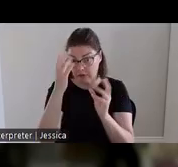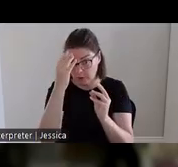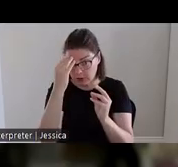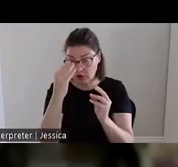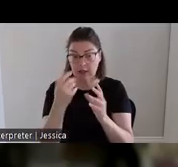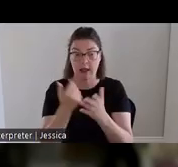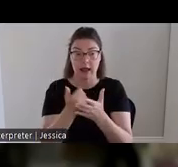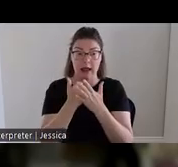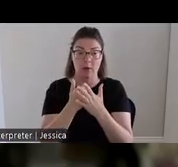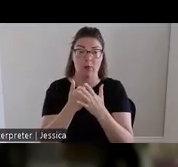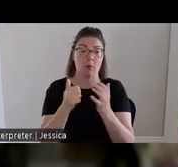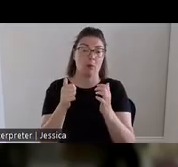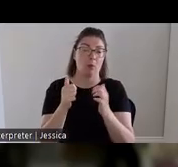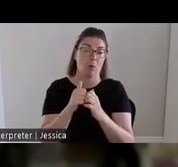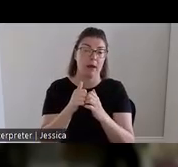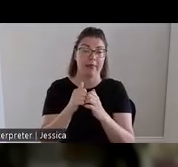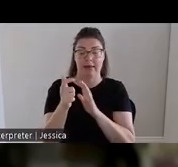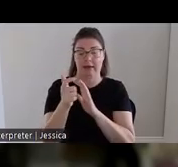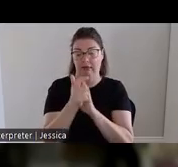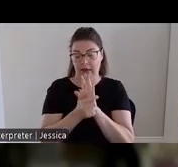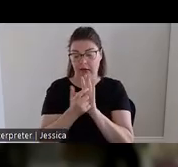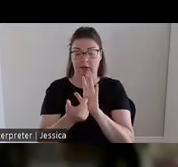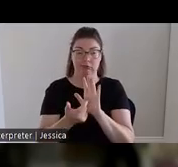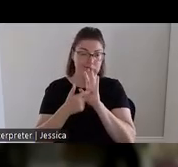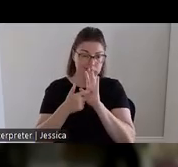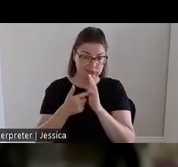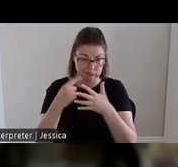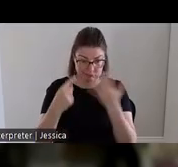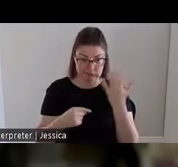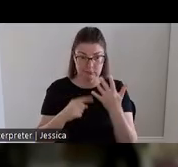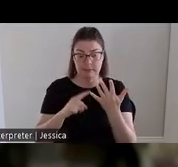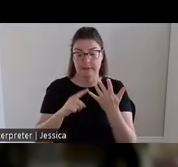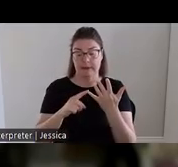legal or organizational requirements. And then finally there may be a human-readable